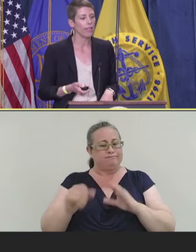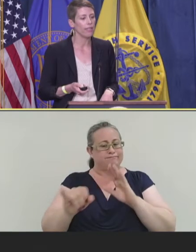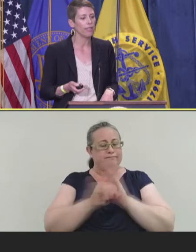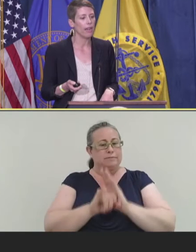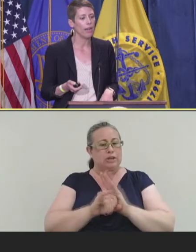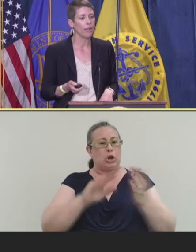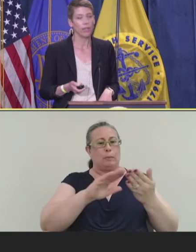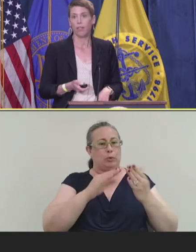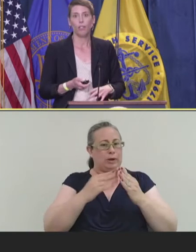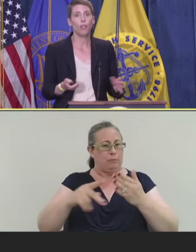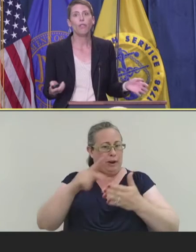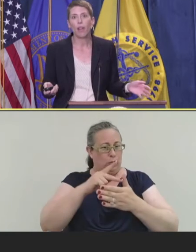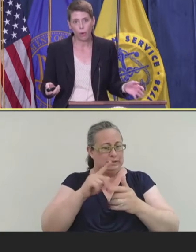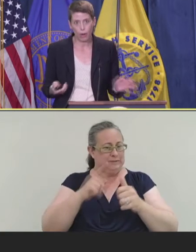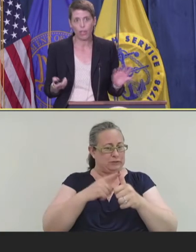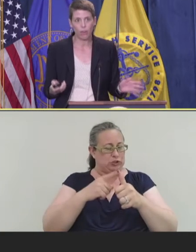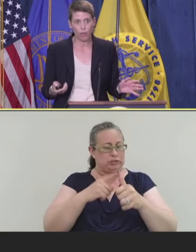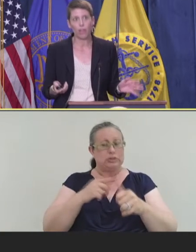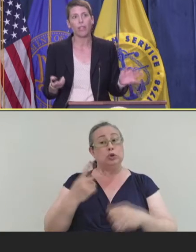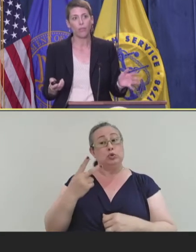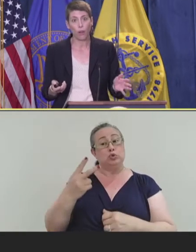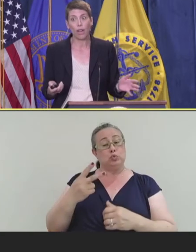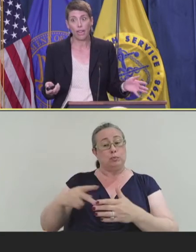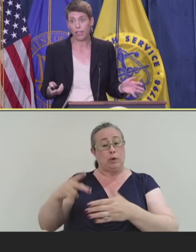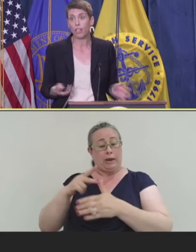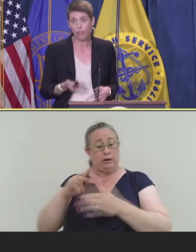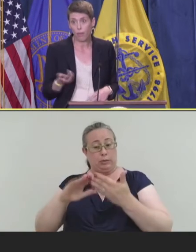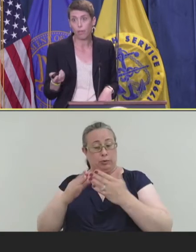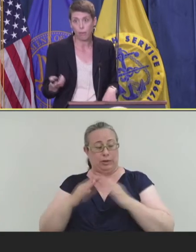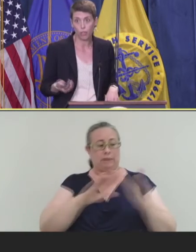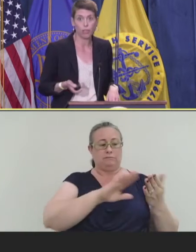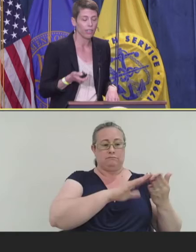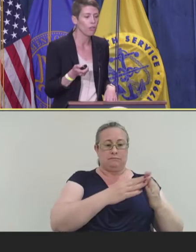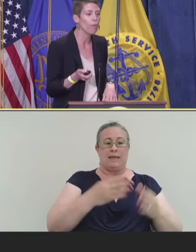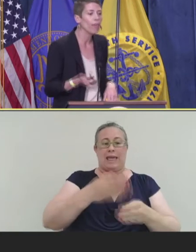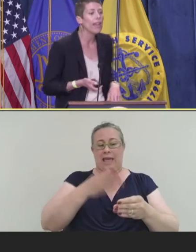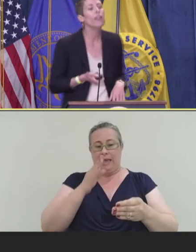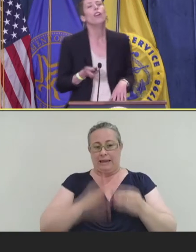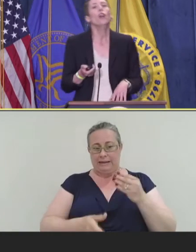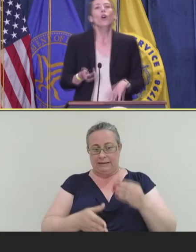And two of our priority communities for our Ending the HIV Epidemic Jurisdictional plan,